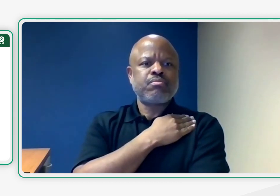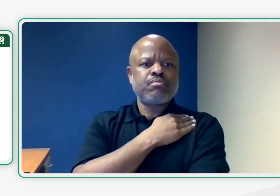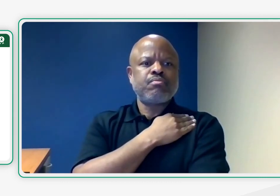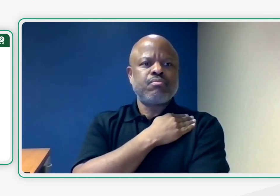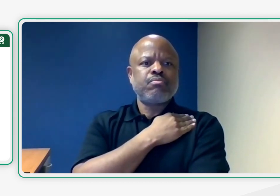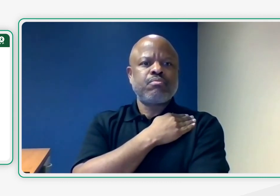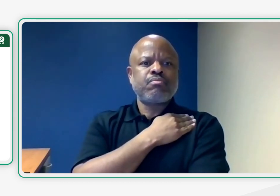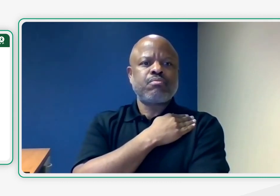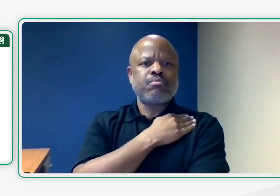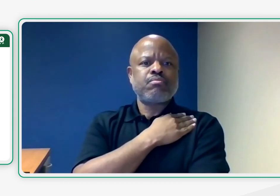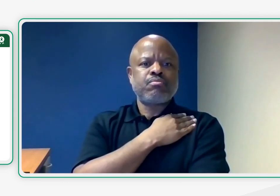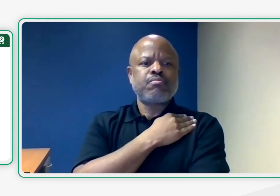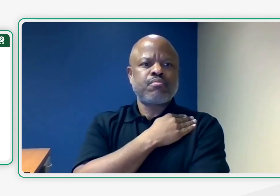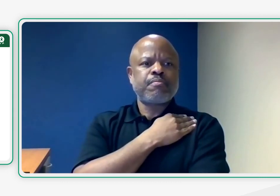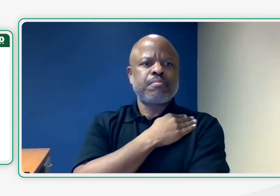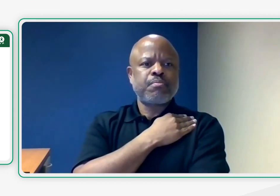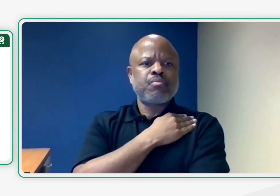Yeah, I'll give you some few moments more.